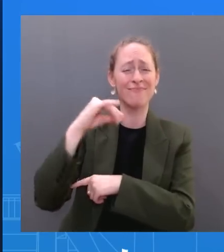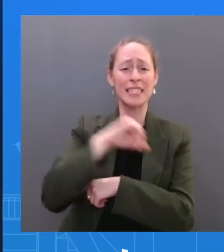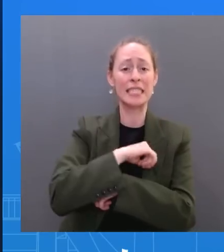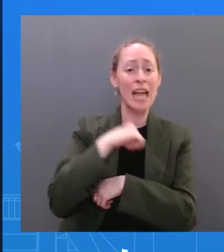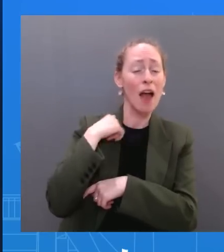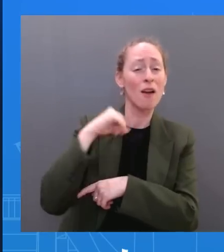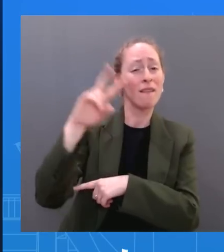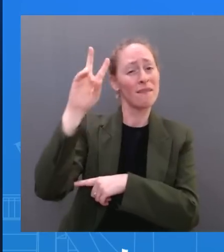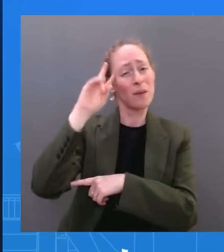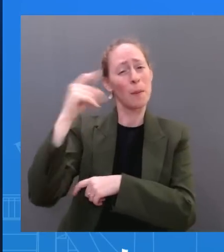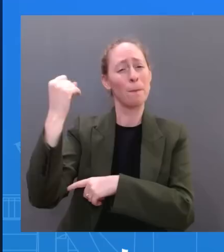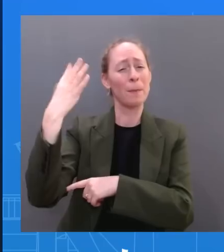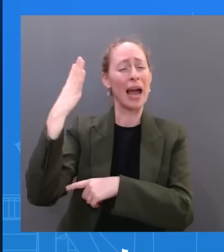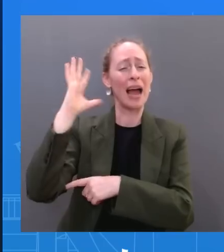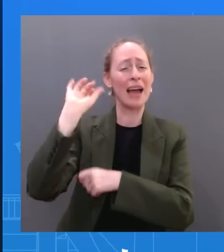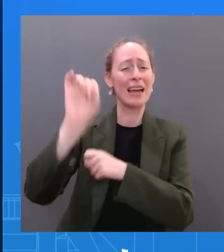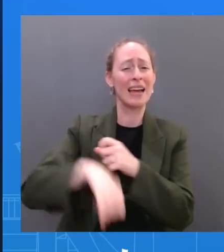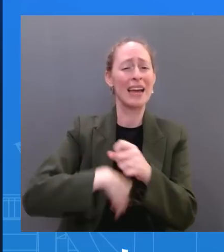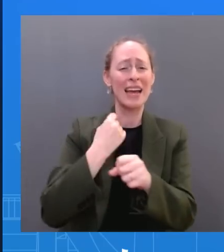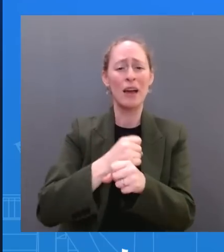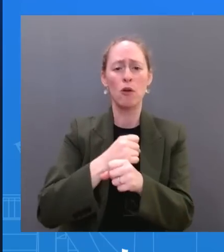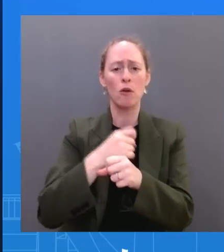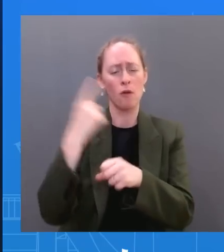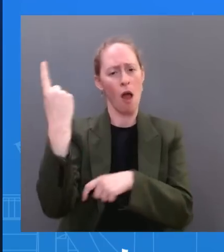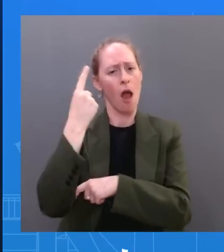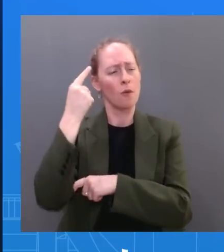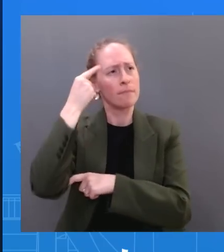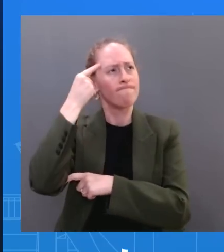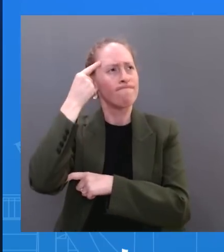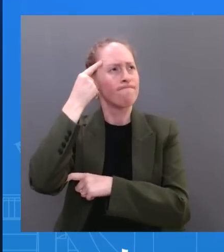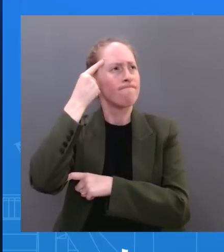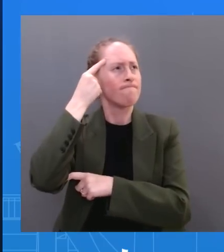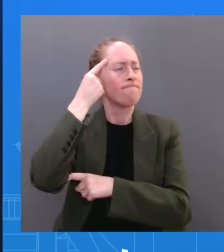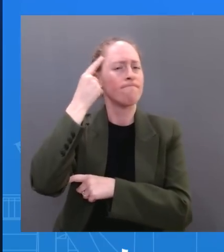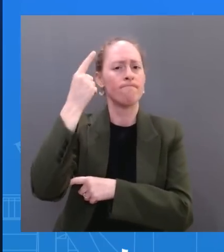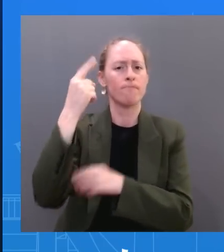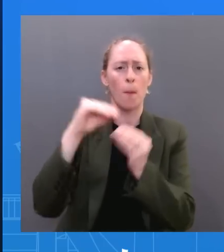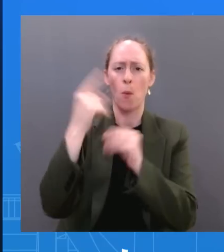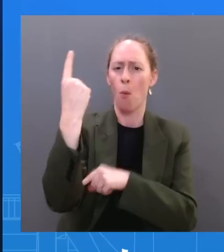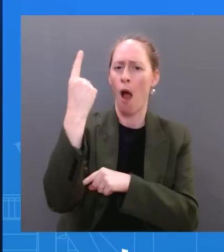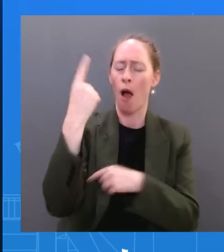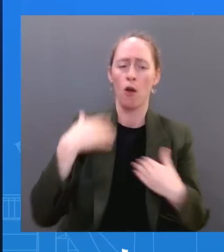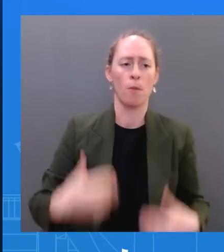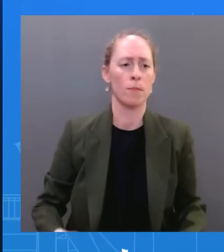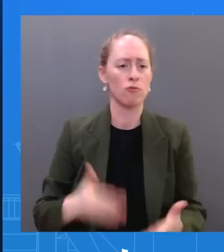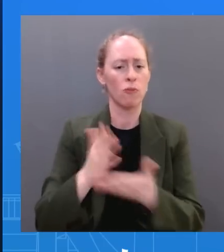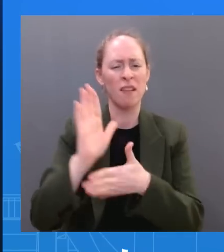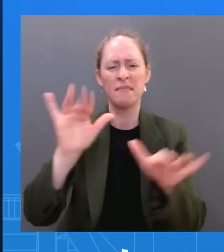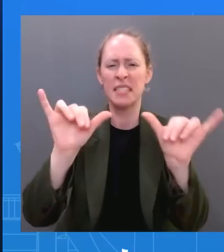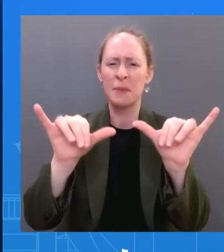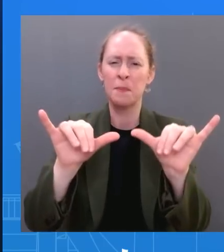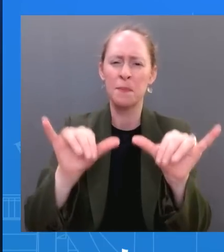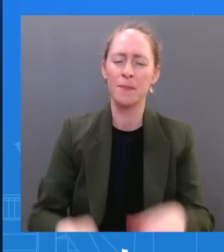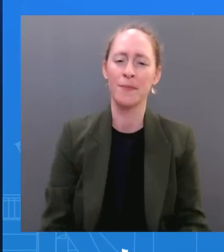And it will be on display while we're on this trip as well. Yes. The Press: Thanks, Jake. Now, the President said at NATO that he would be asking GCC countries